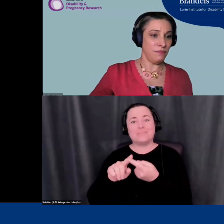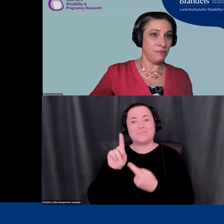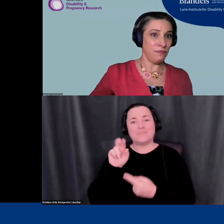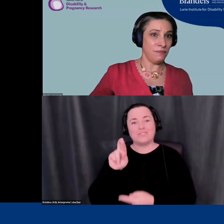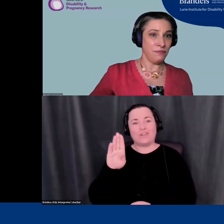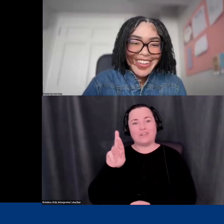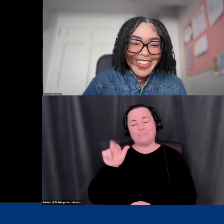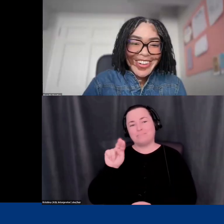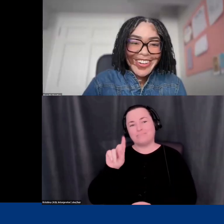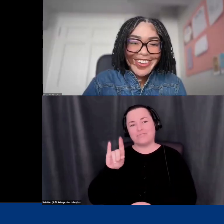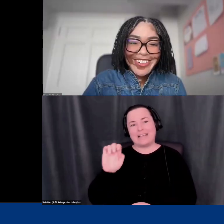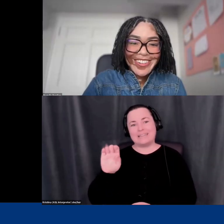Thank you, Nicole.